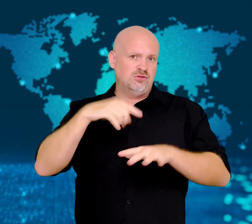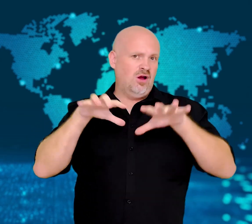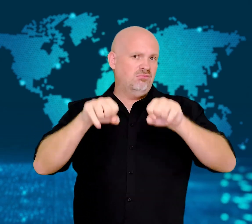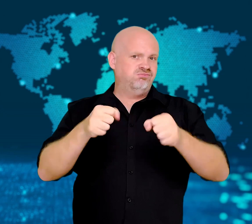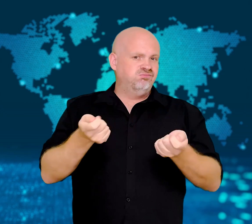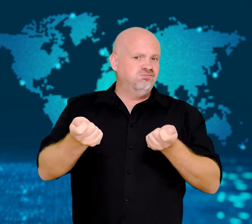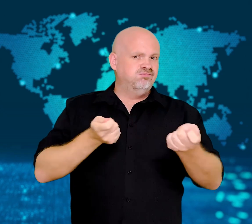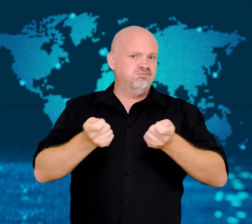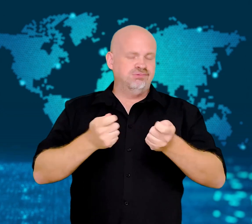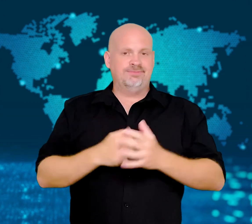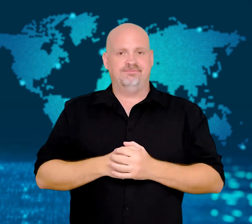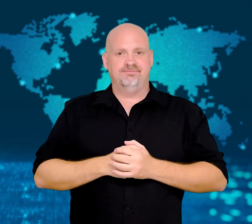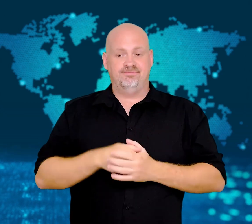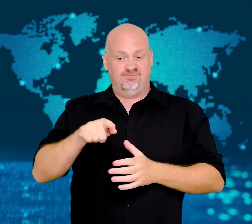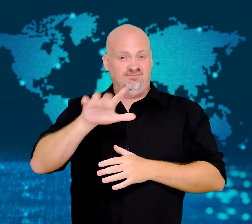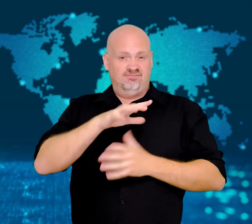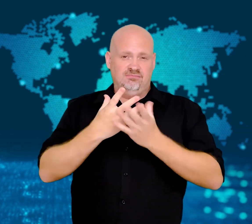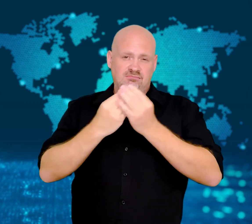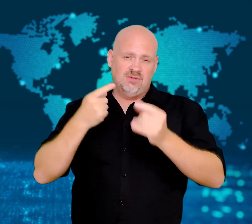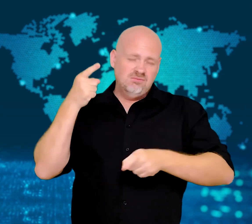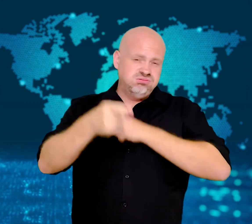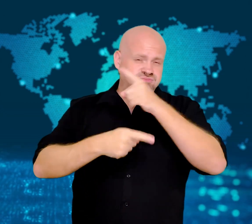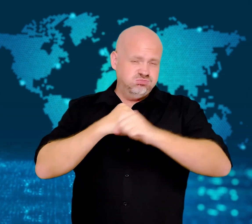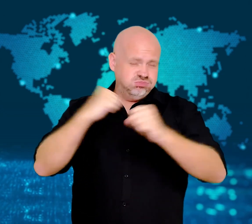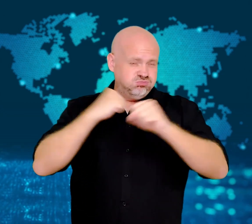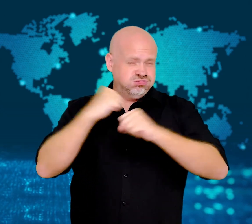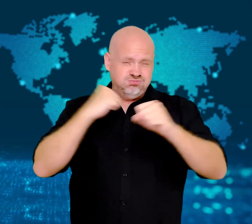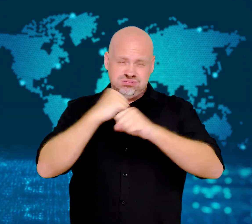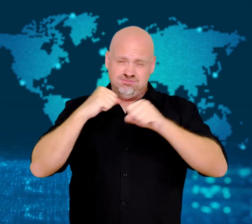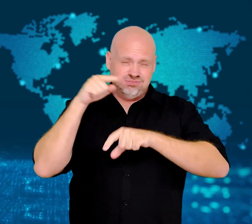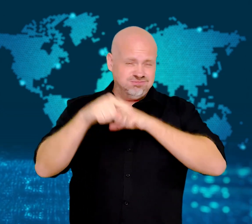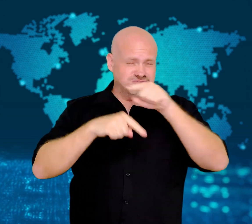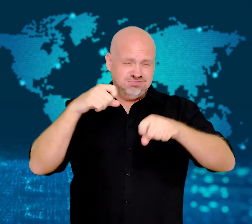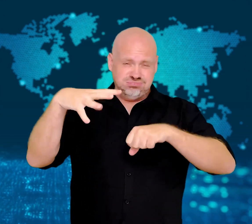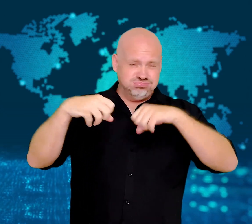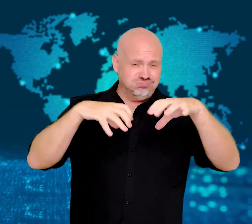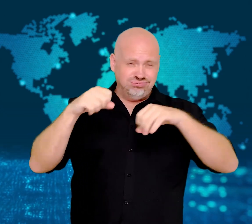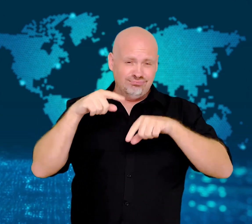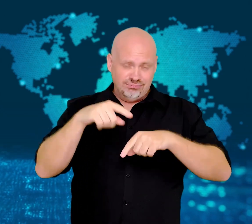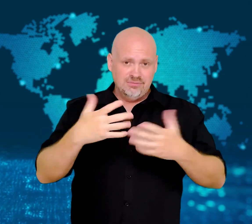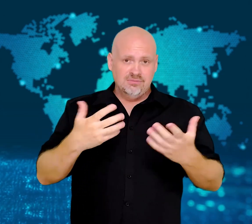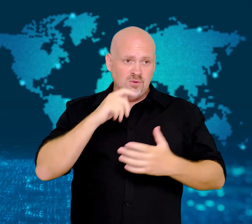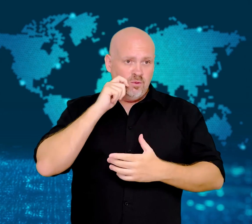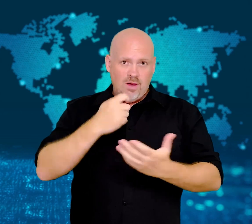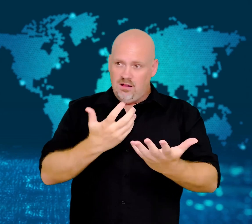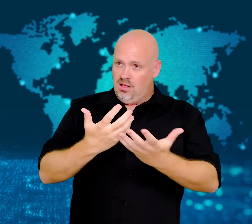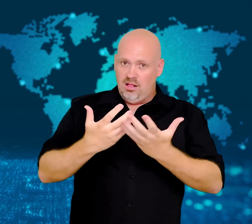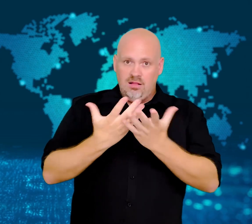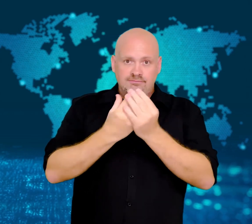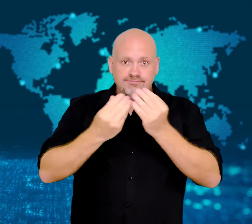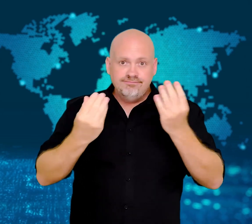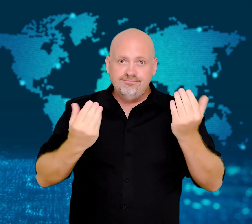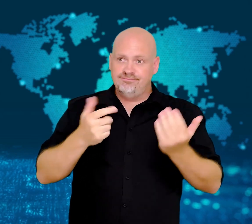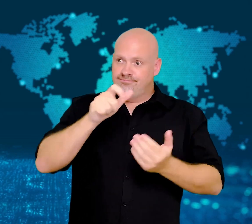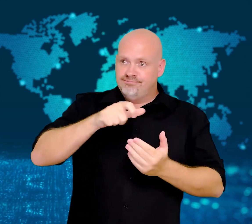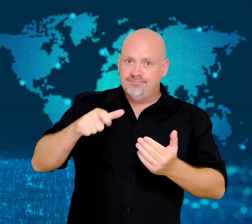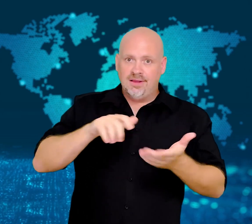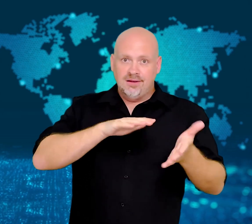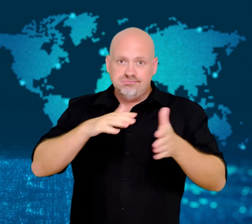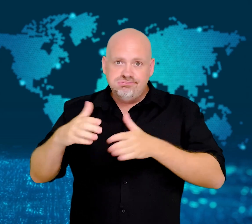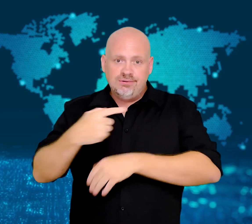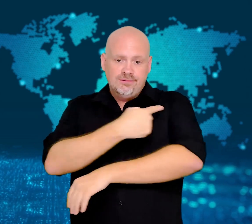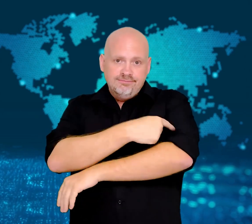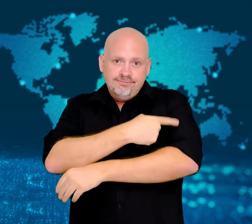The constant shelling in the region has meant Ukraine